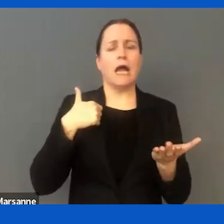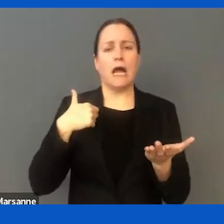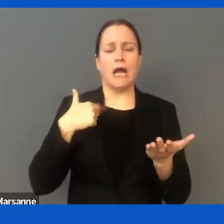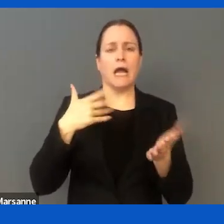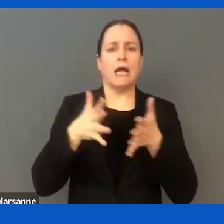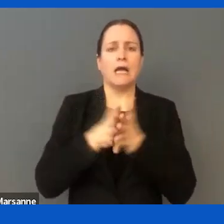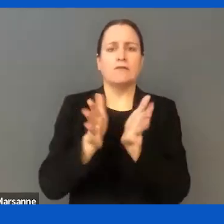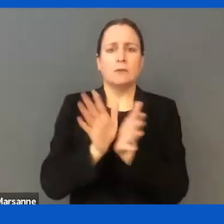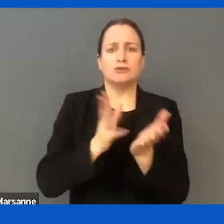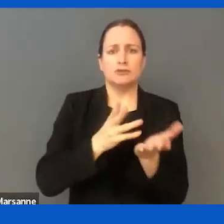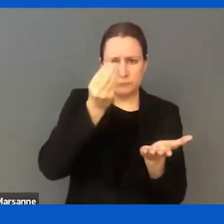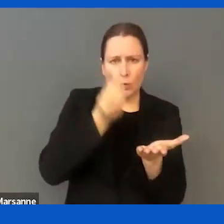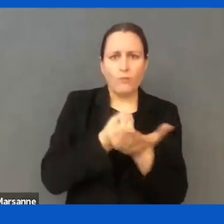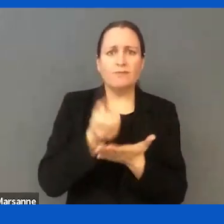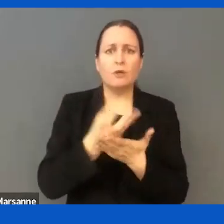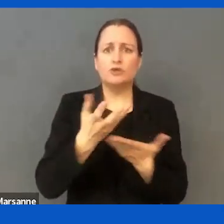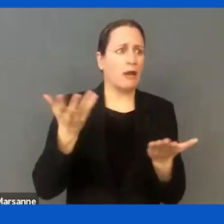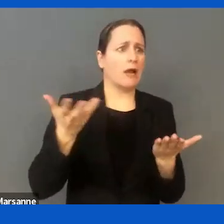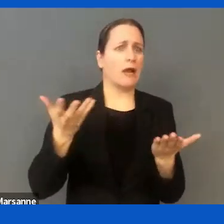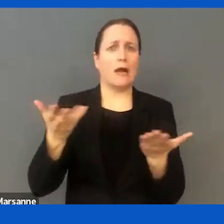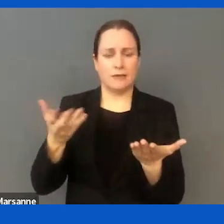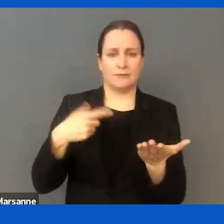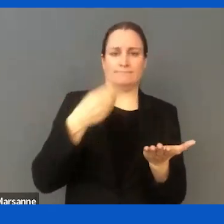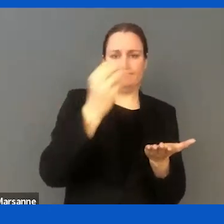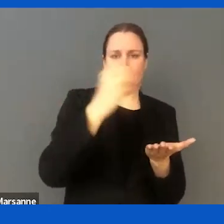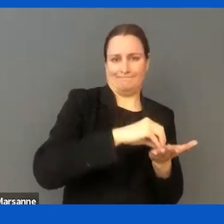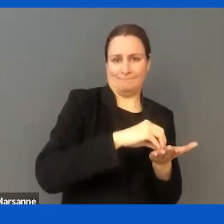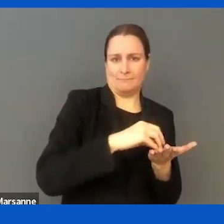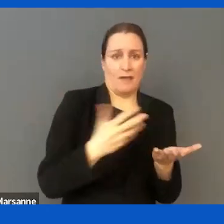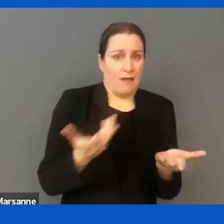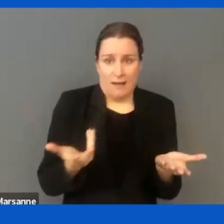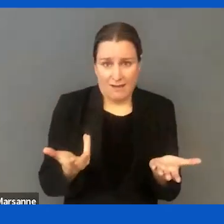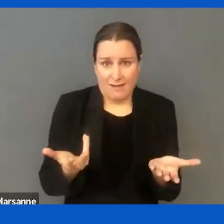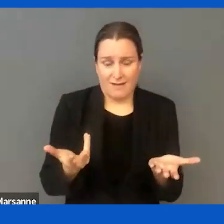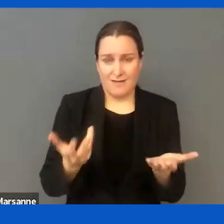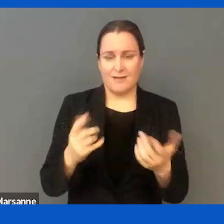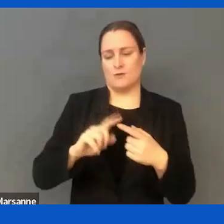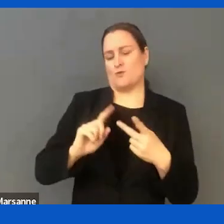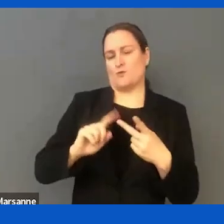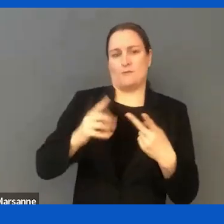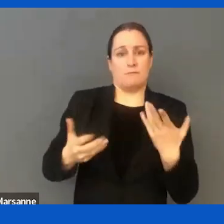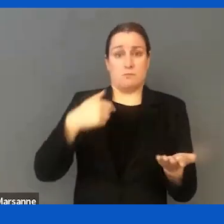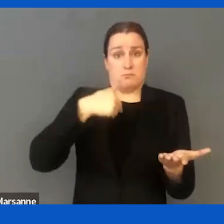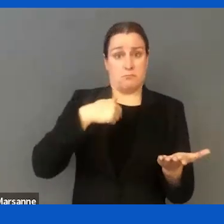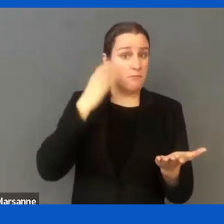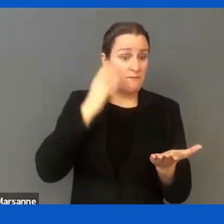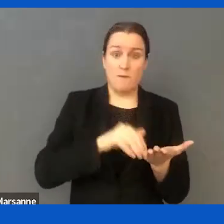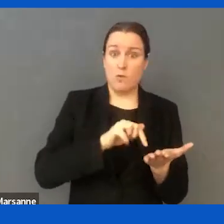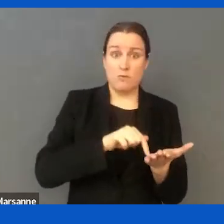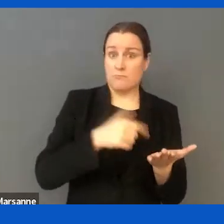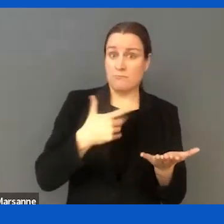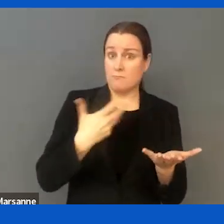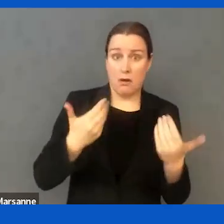else's phone. They have borrowed someone's phone to do that. So what they were saying to us is that